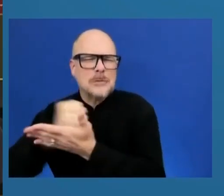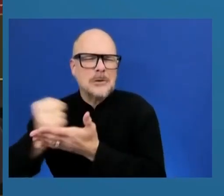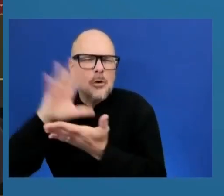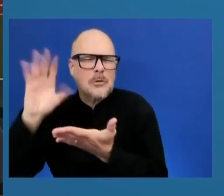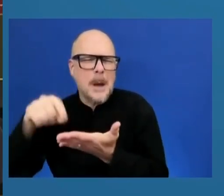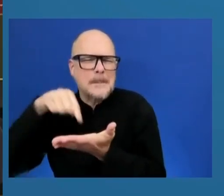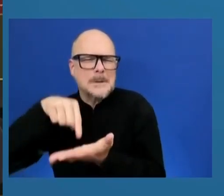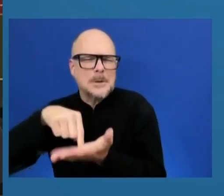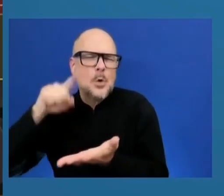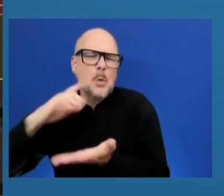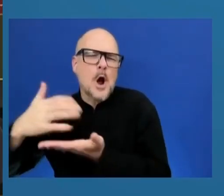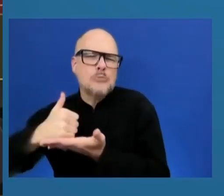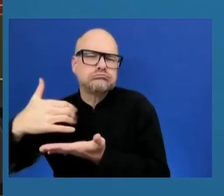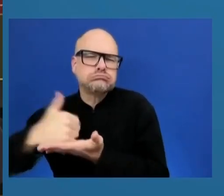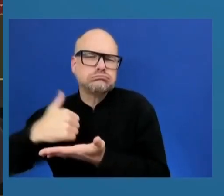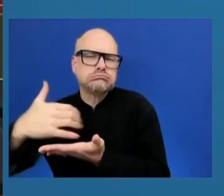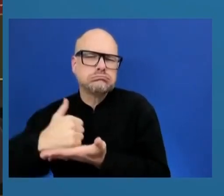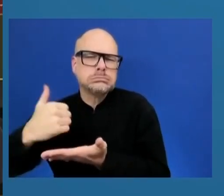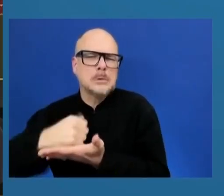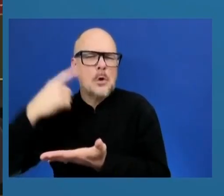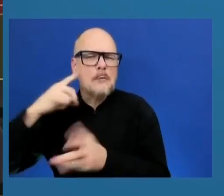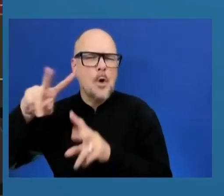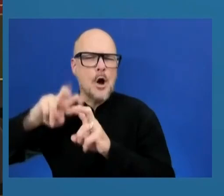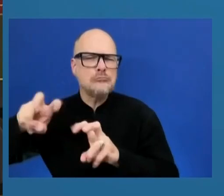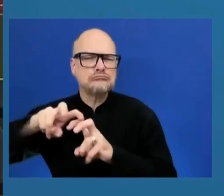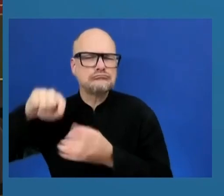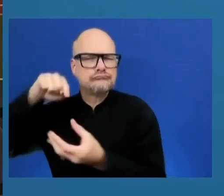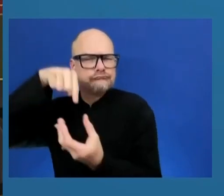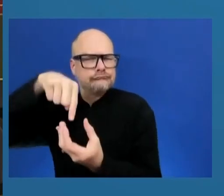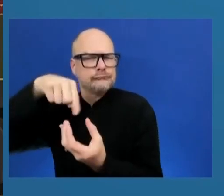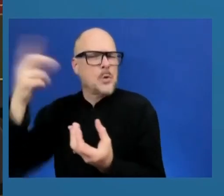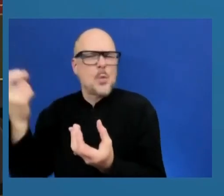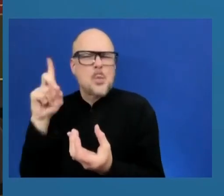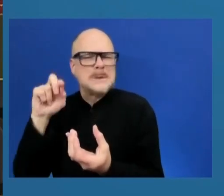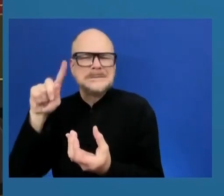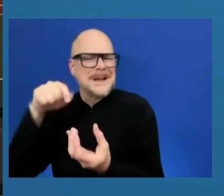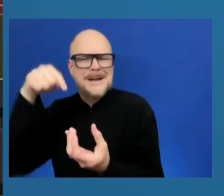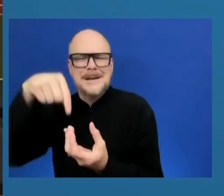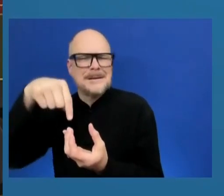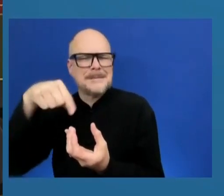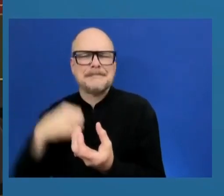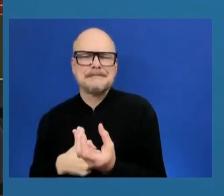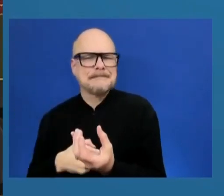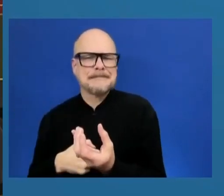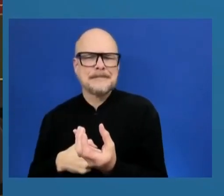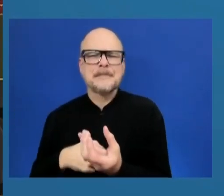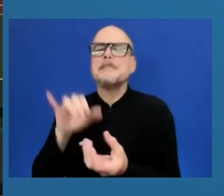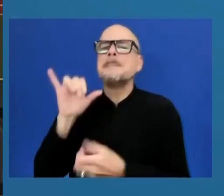to be able to assess that a person who purchased. This is something that we're gonna be able to work with them on because we'll have,